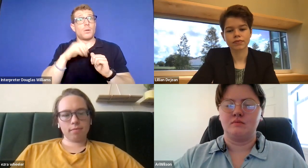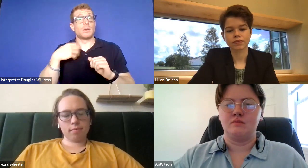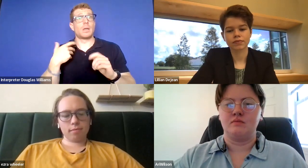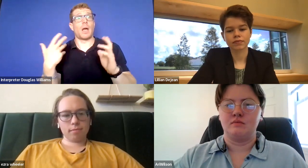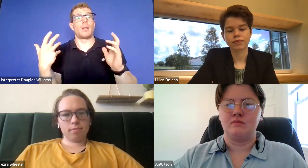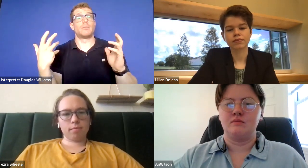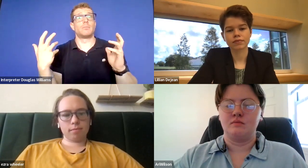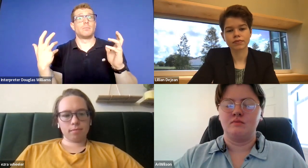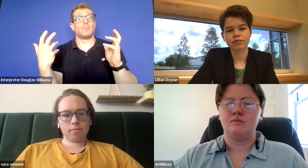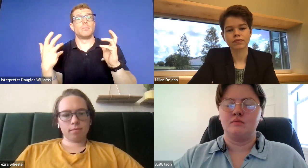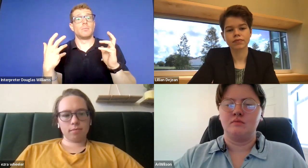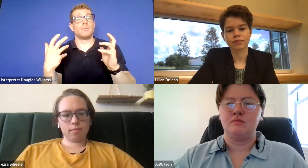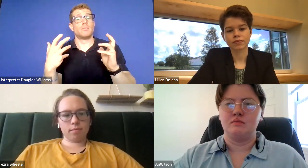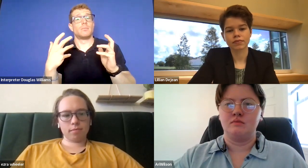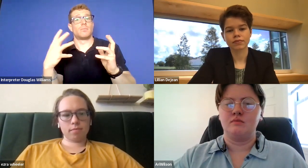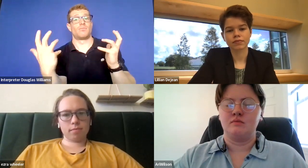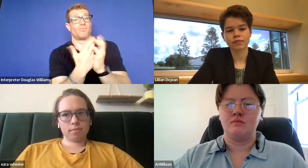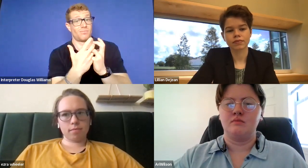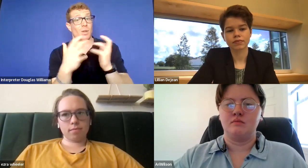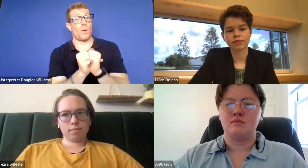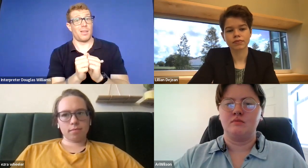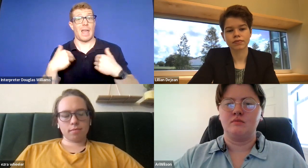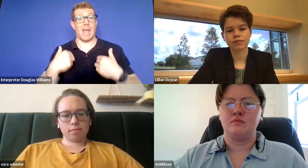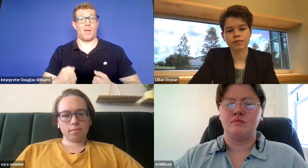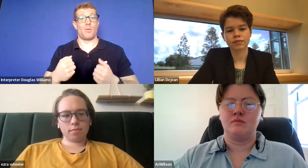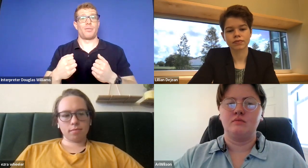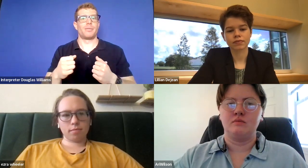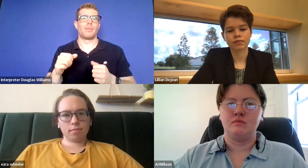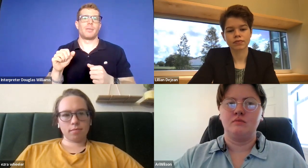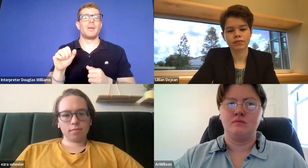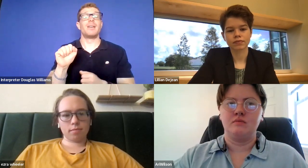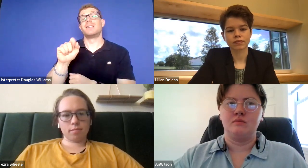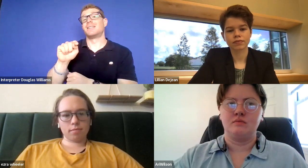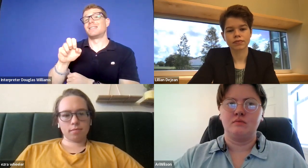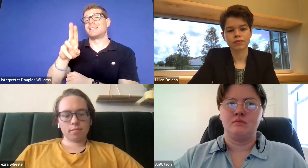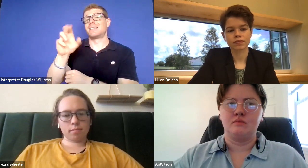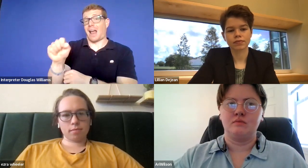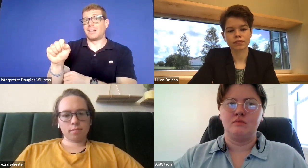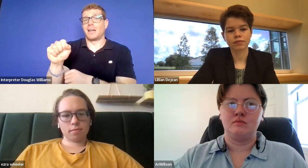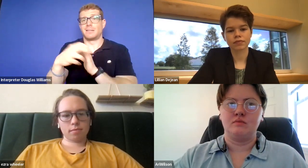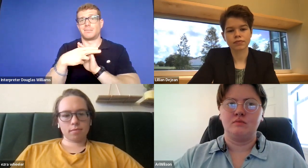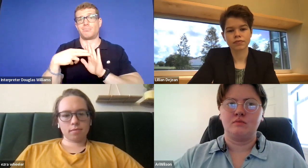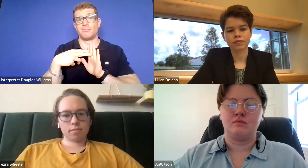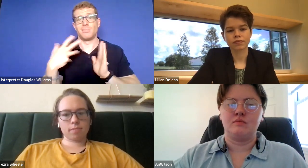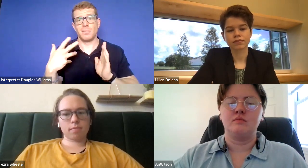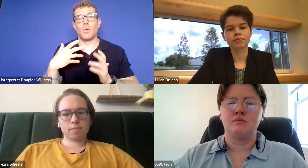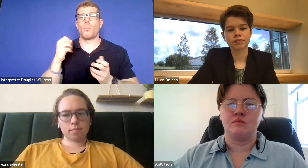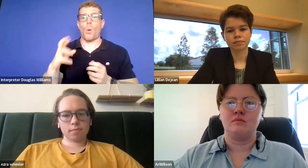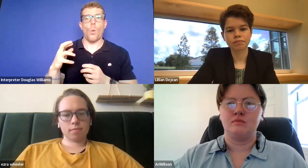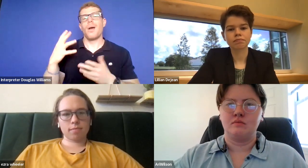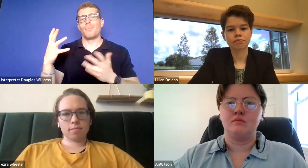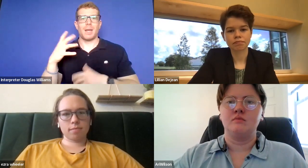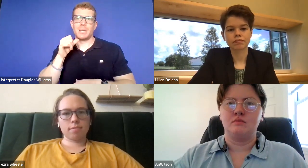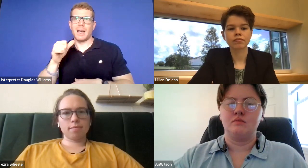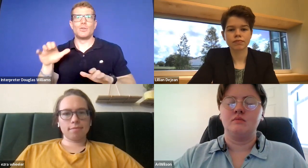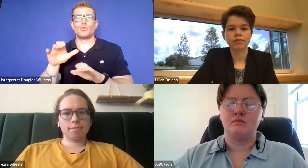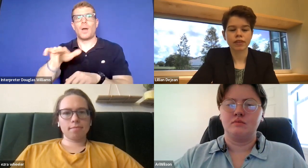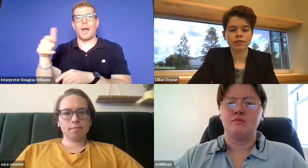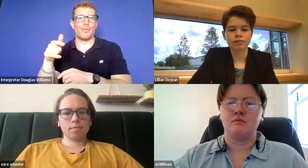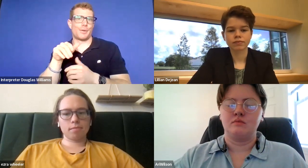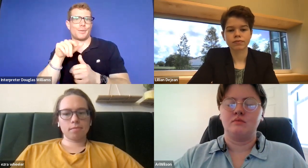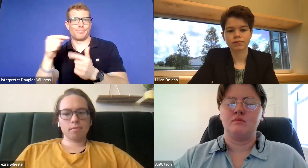Their status health status and that's how they'll consider a disability. but so far as being able to do other things, they may not look at it because of the stigma, and then a Stigma around Hiv